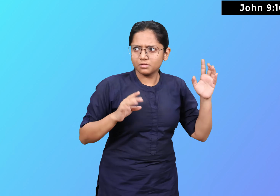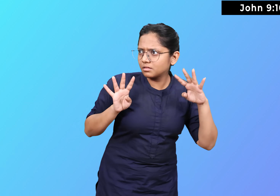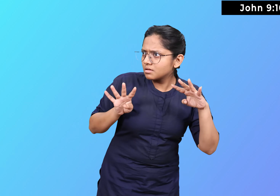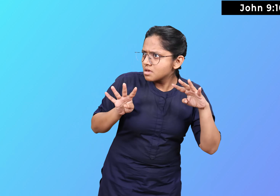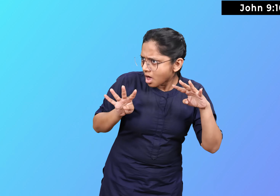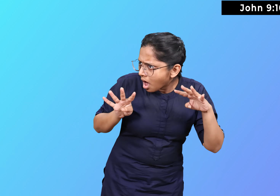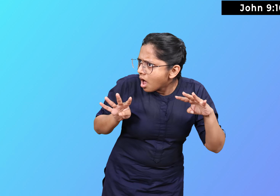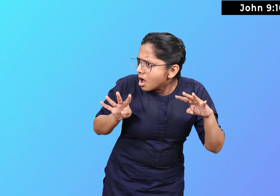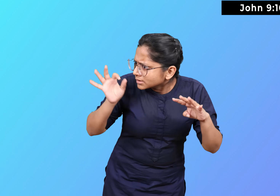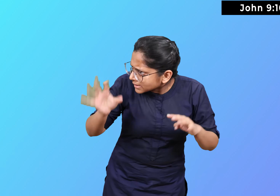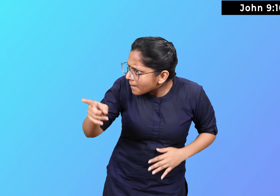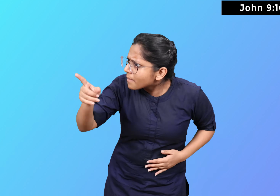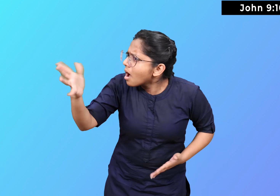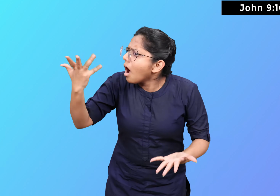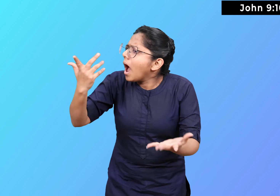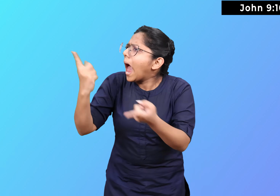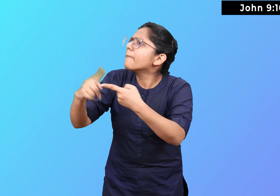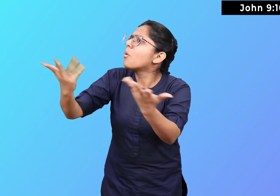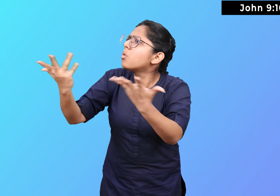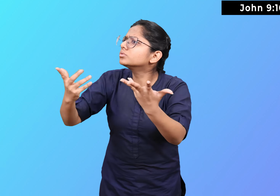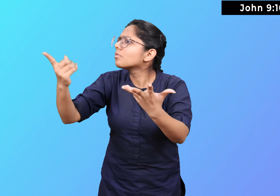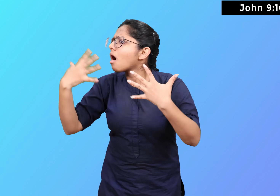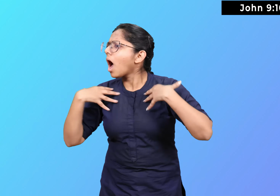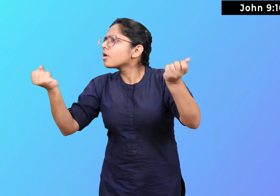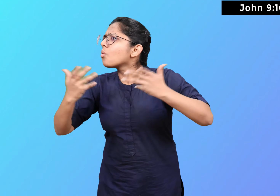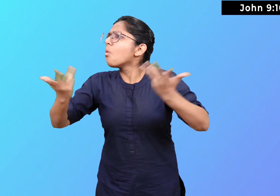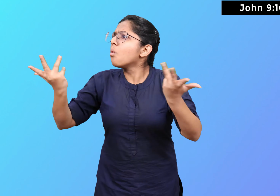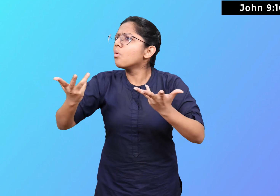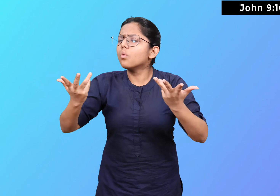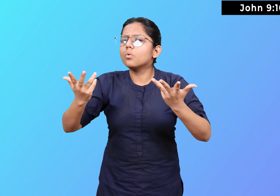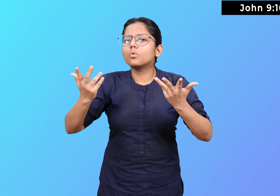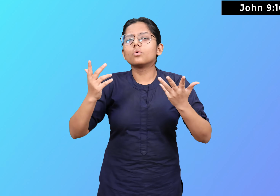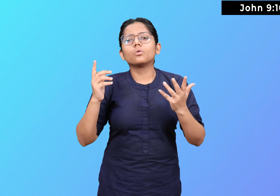They asked, “What happened? How did you get your sight?”